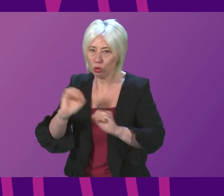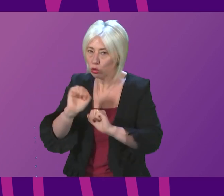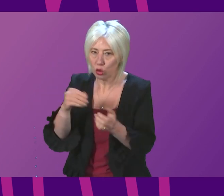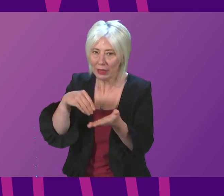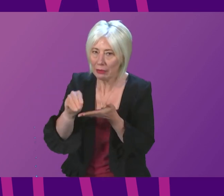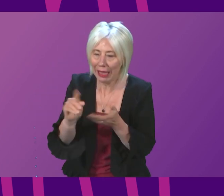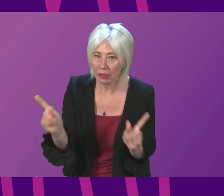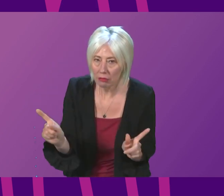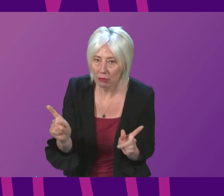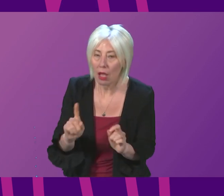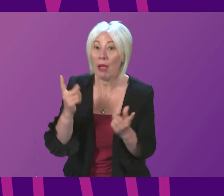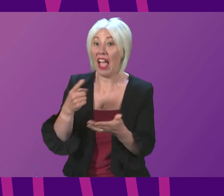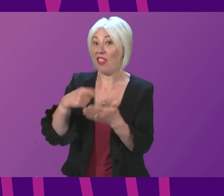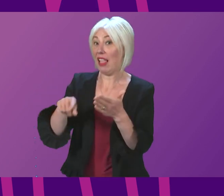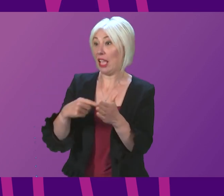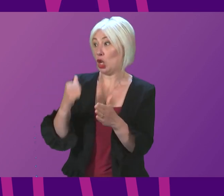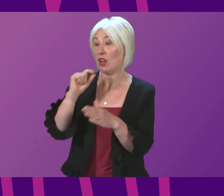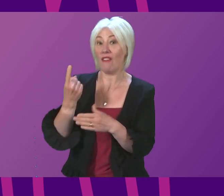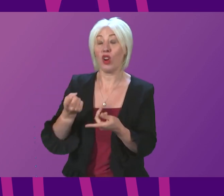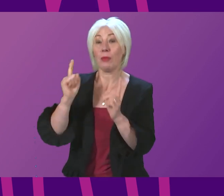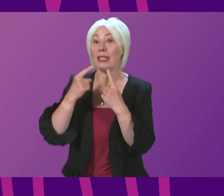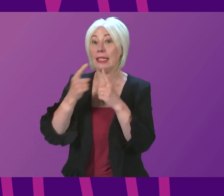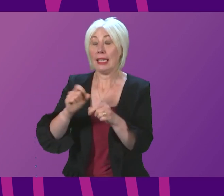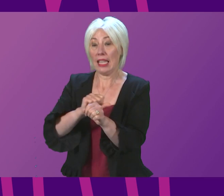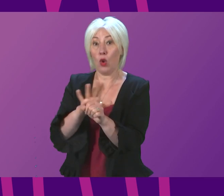The First Minister said at the election that her priority was Covid recovery, but Audit